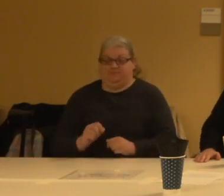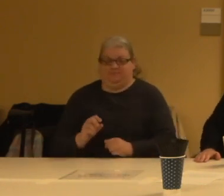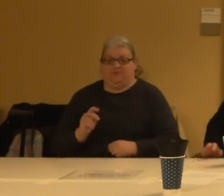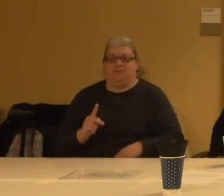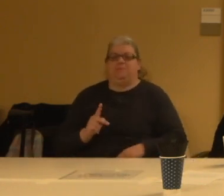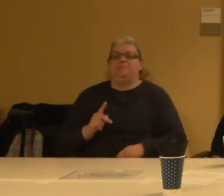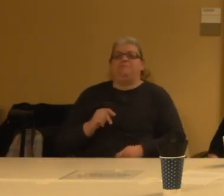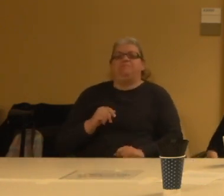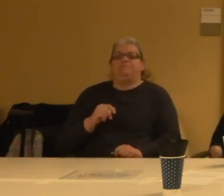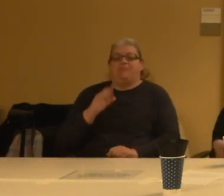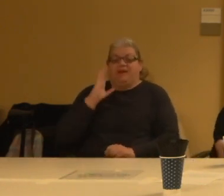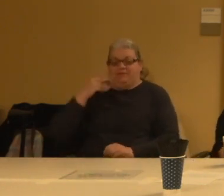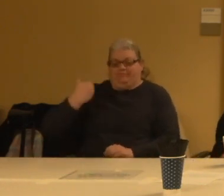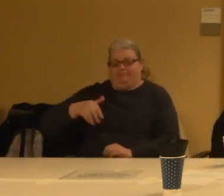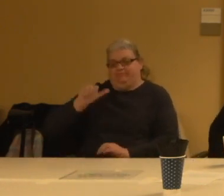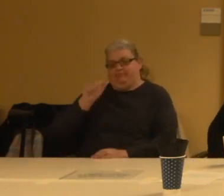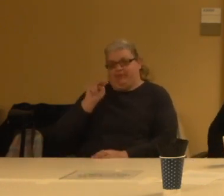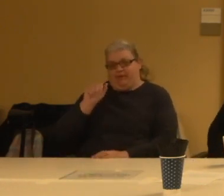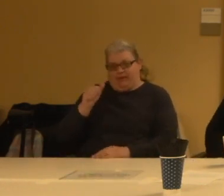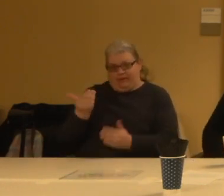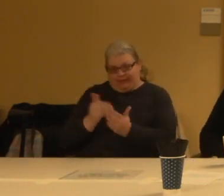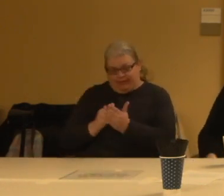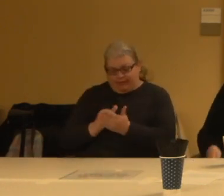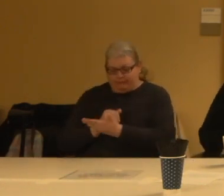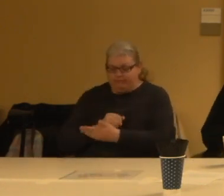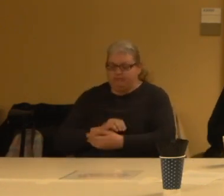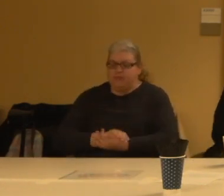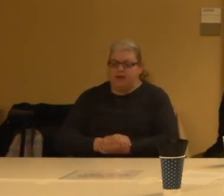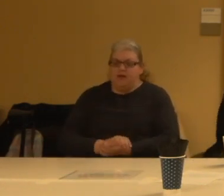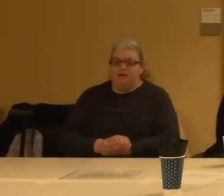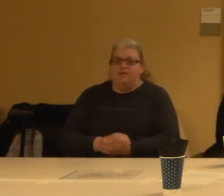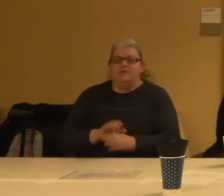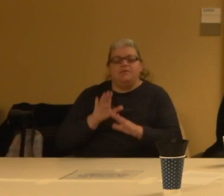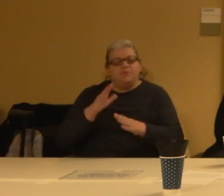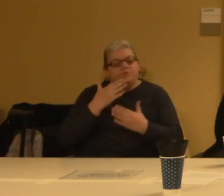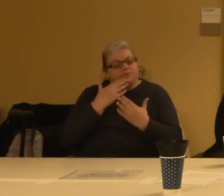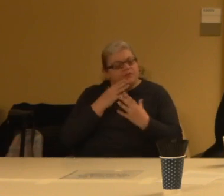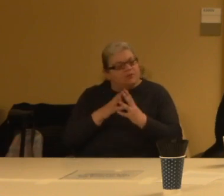Hi, Ana again. So, wonderful, thank you so much for sharing.